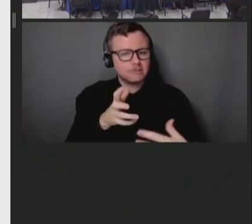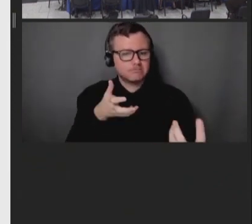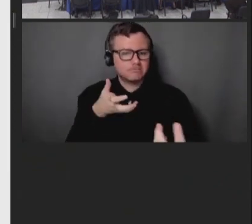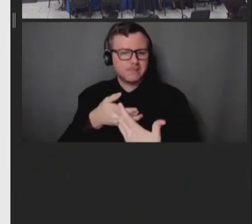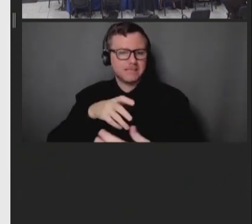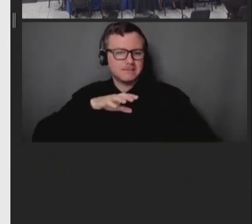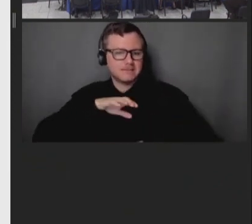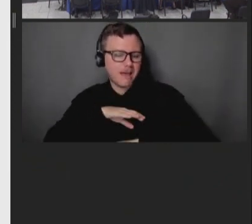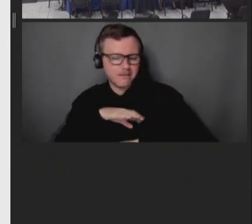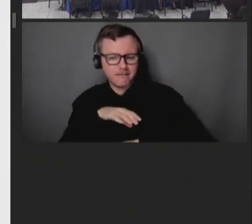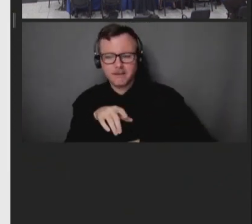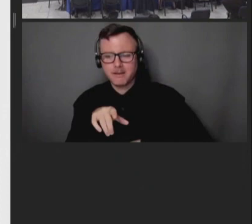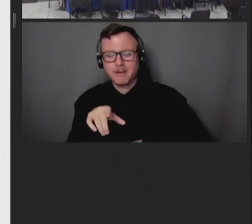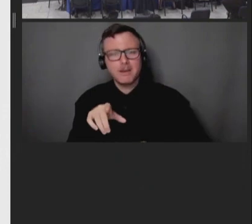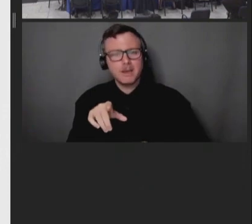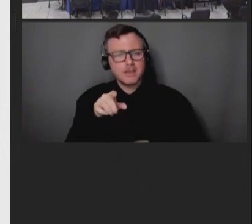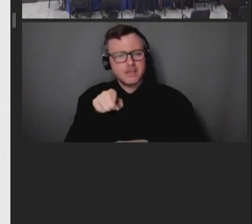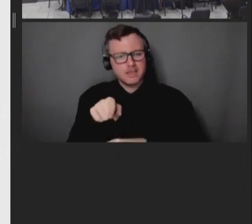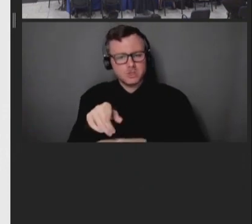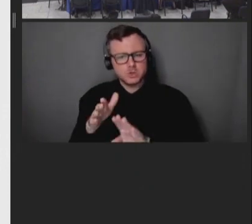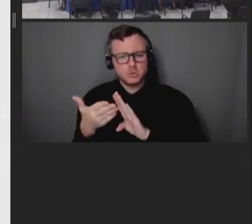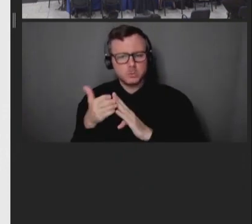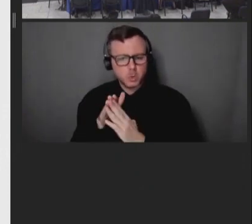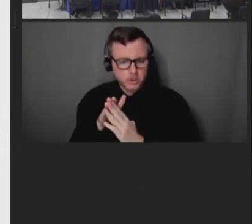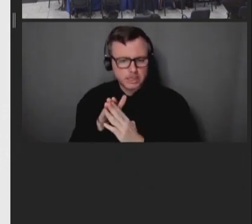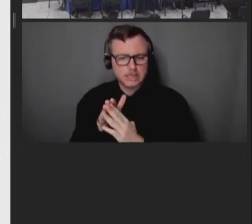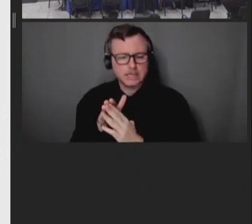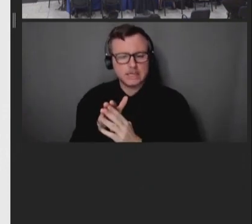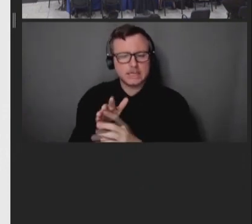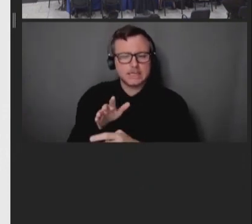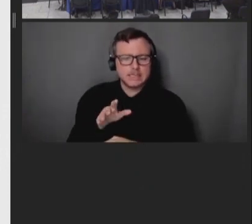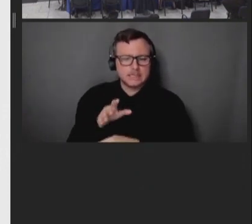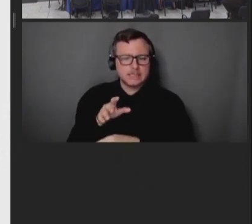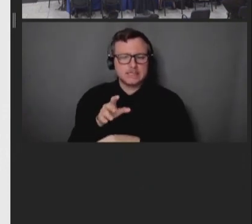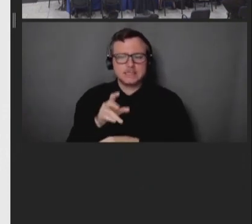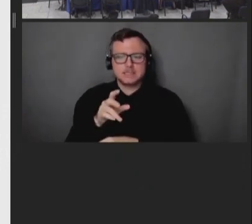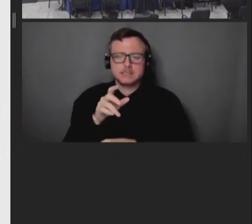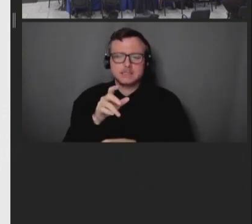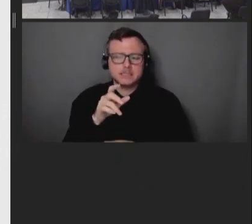a given community exactly where they are, instead of, you know, kind of making them wait,